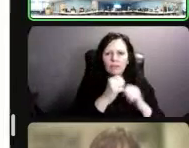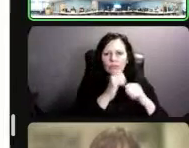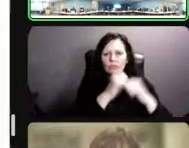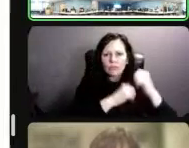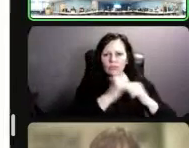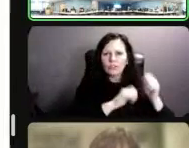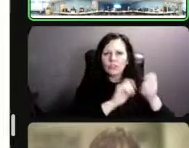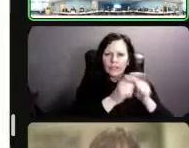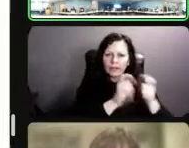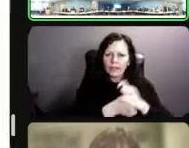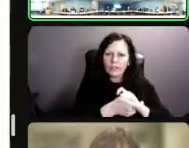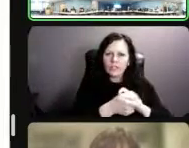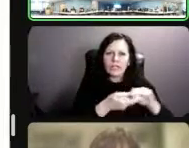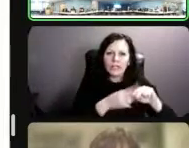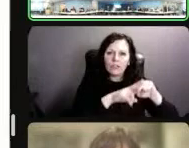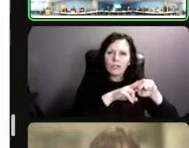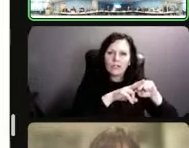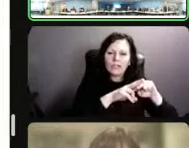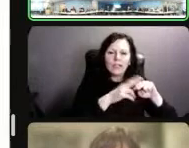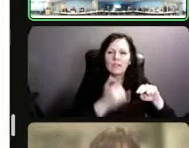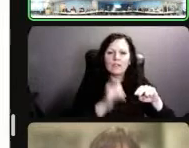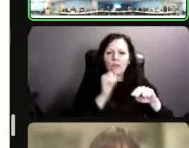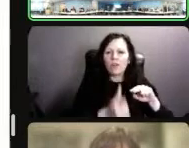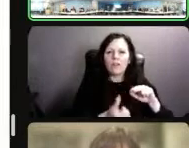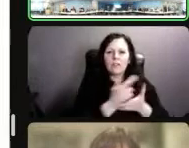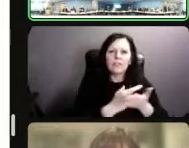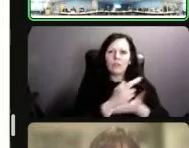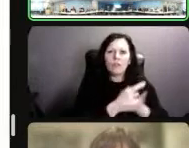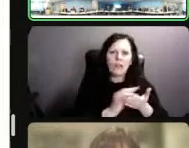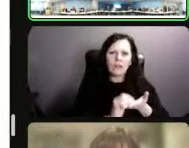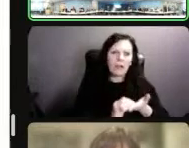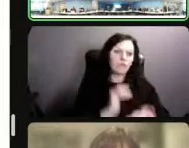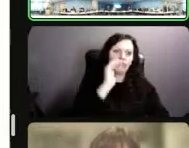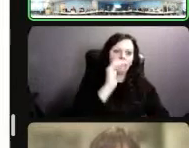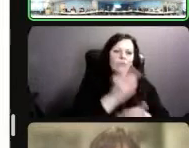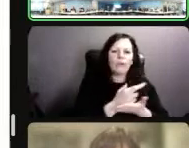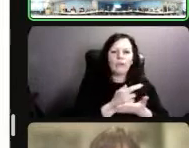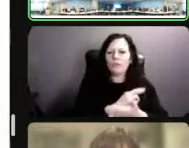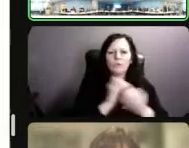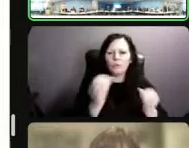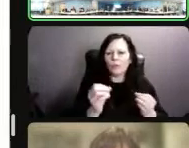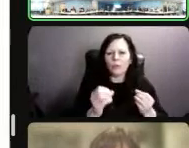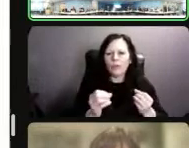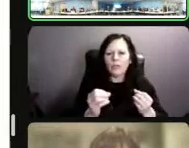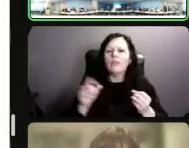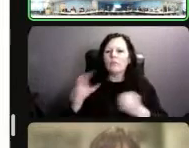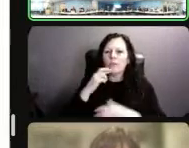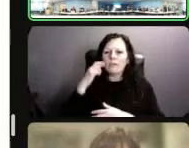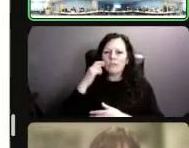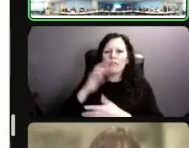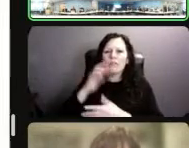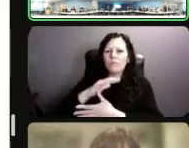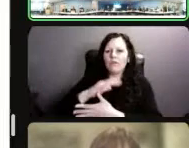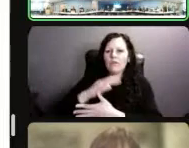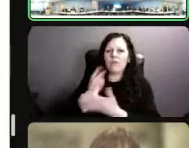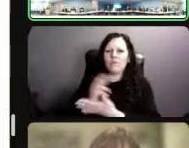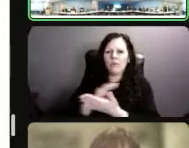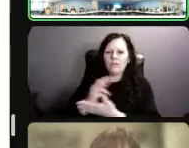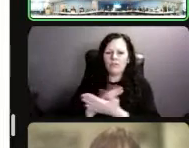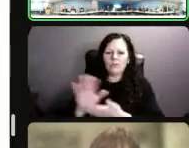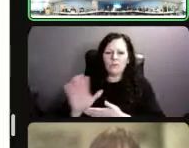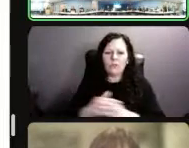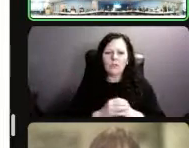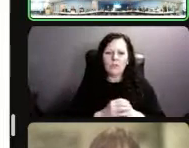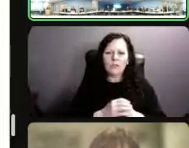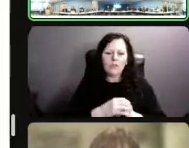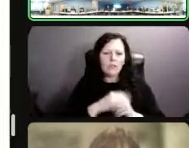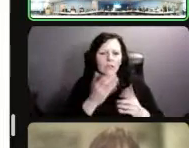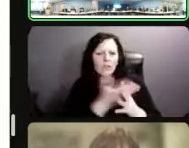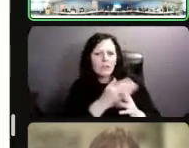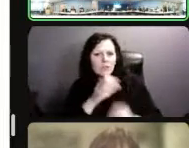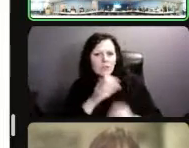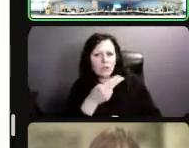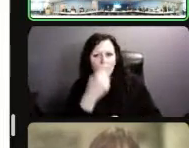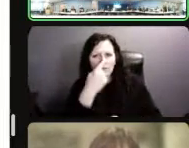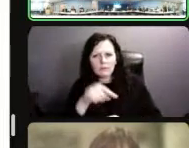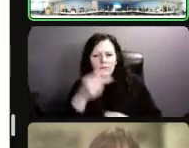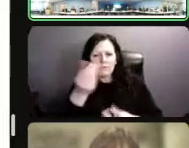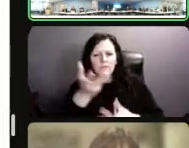SO EVEN IF YOU WERE TO IASE